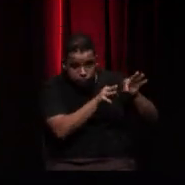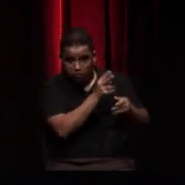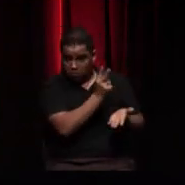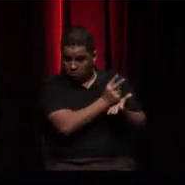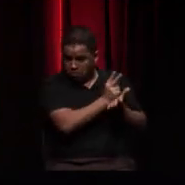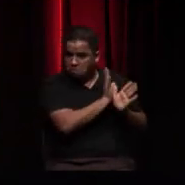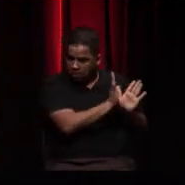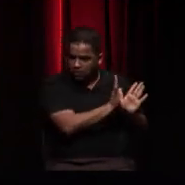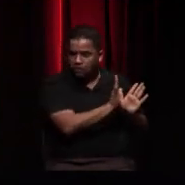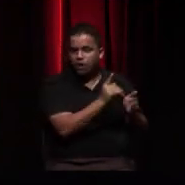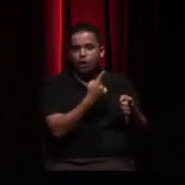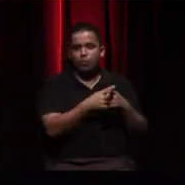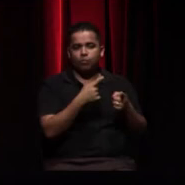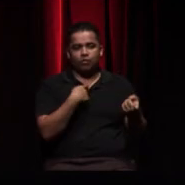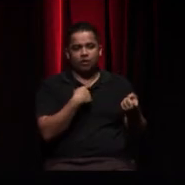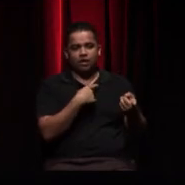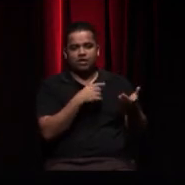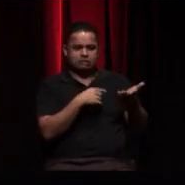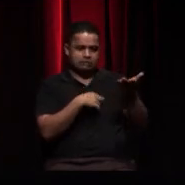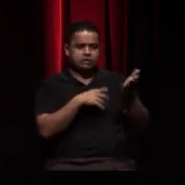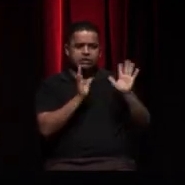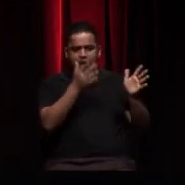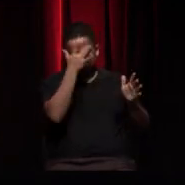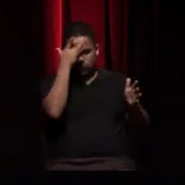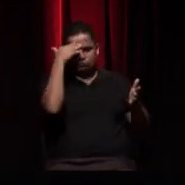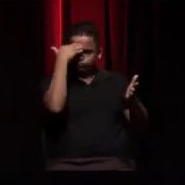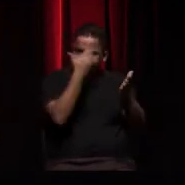Reputation is difficult